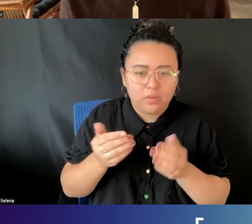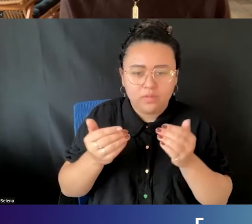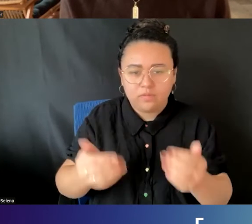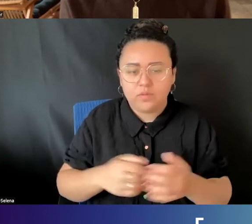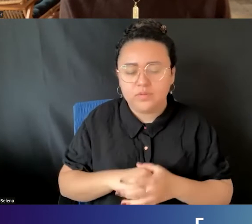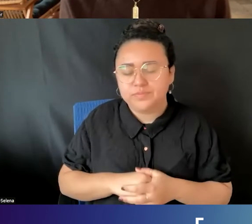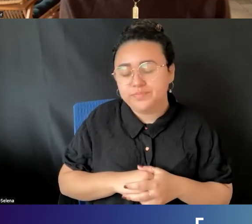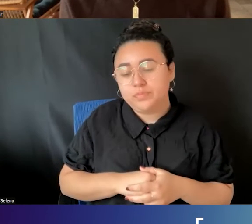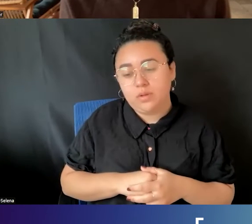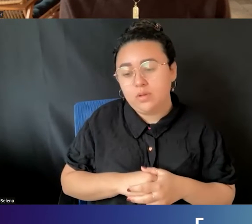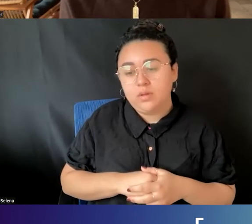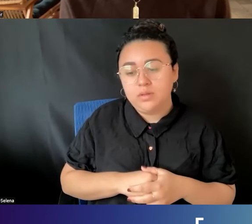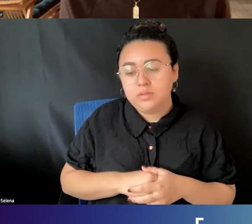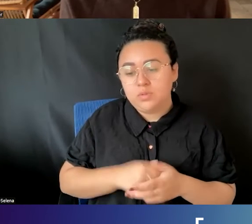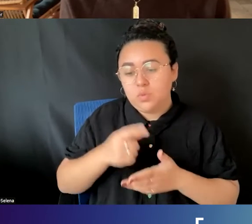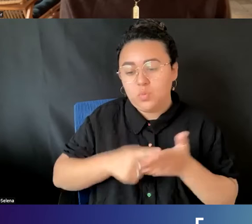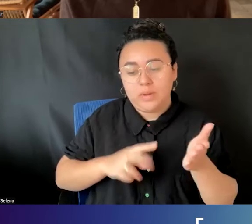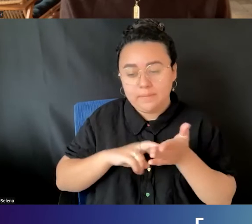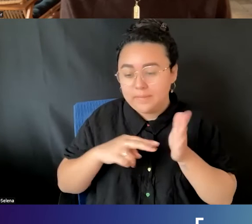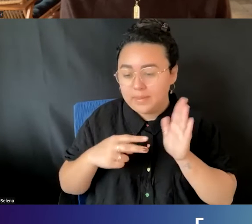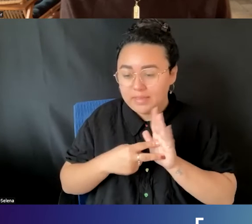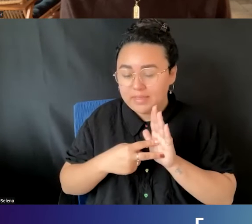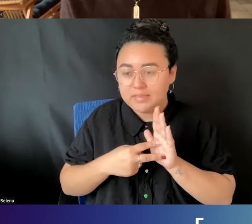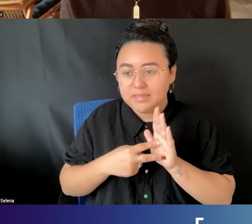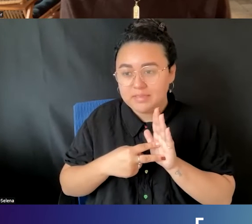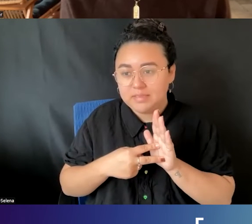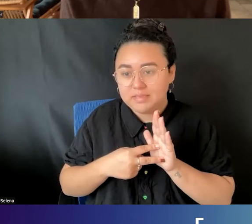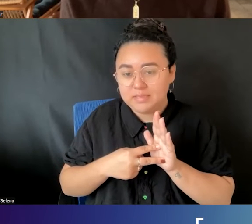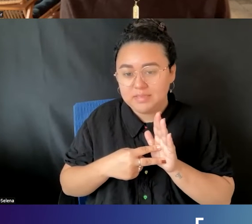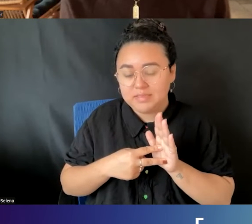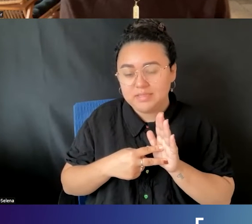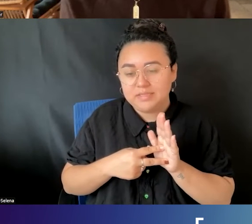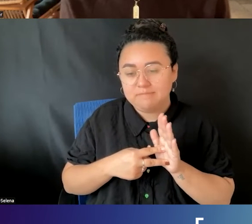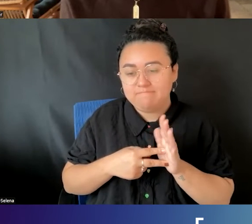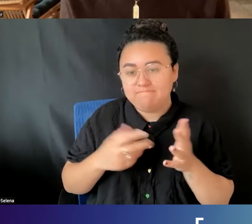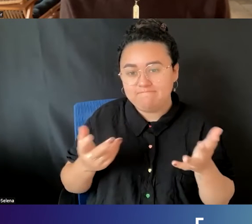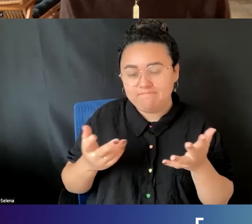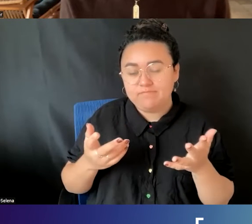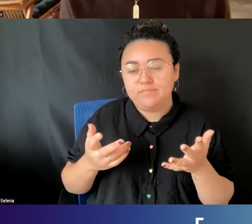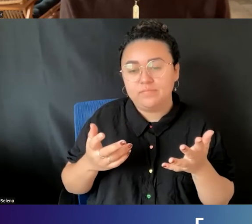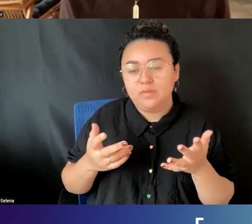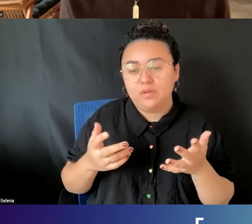And what that has meant is the vertical integration has meant that A24.